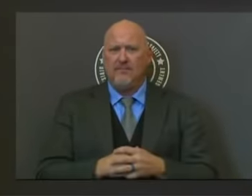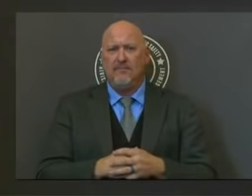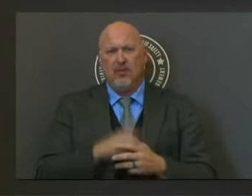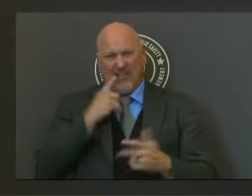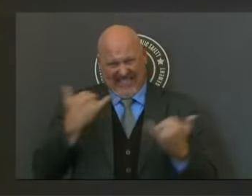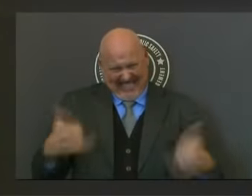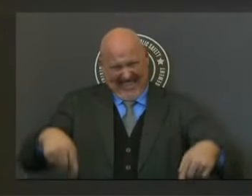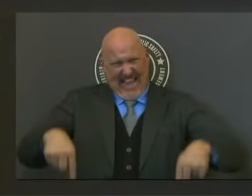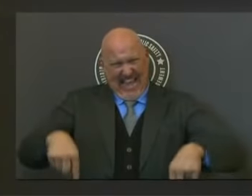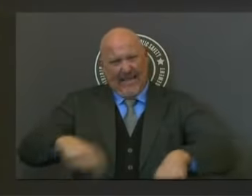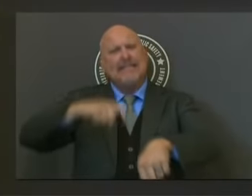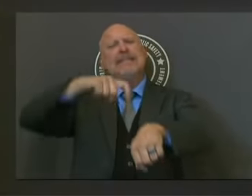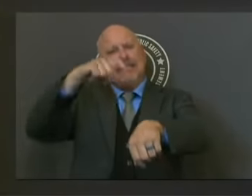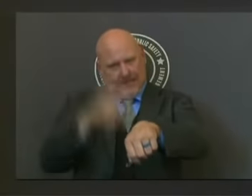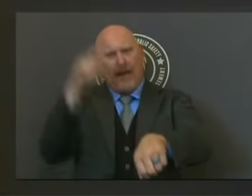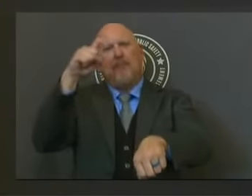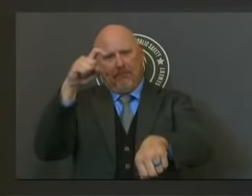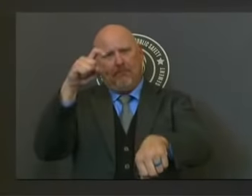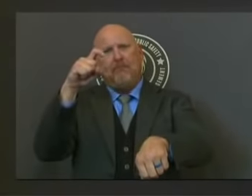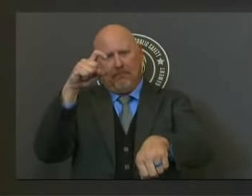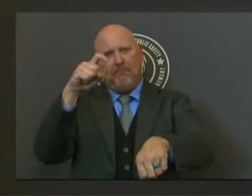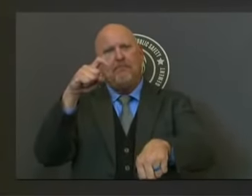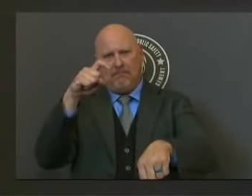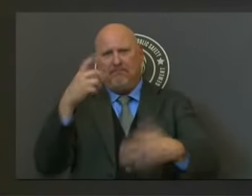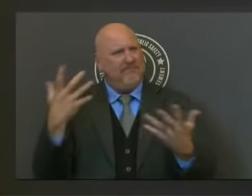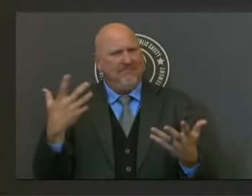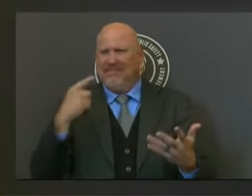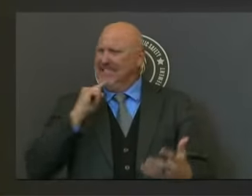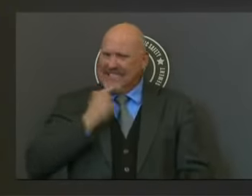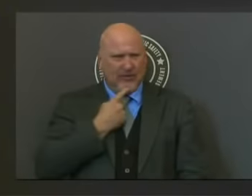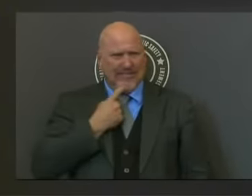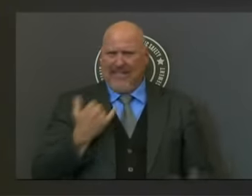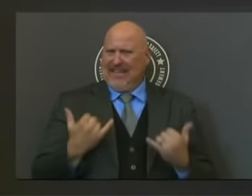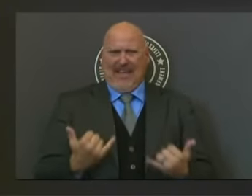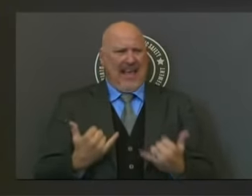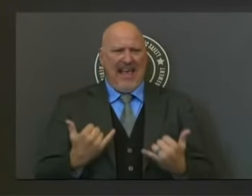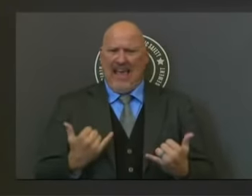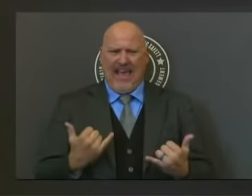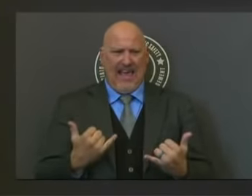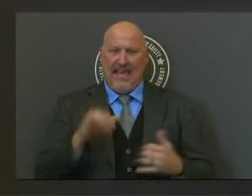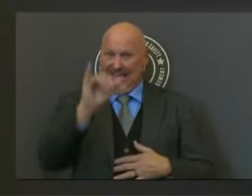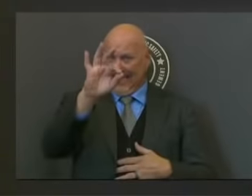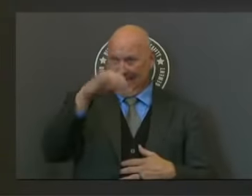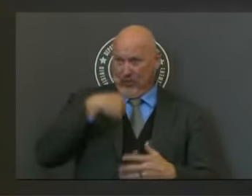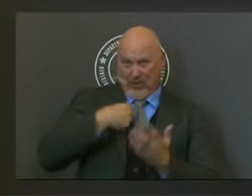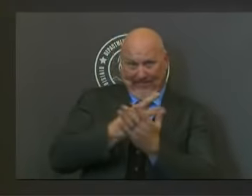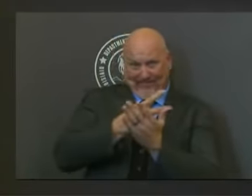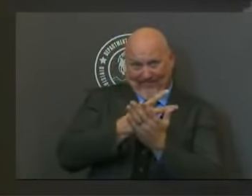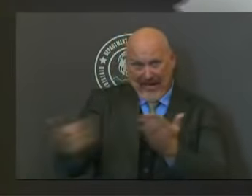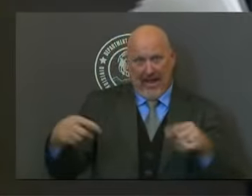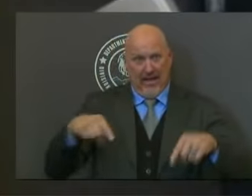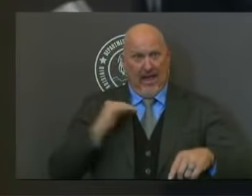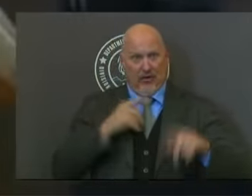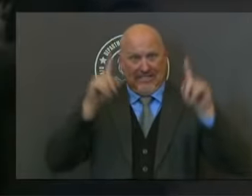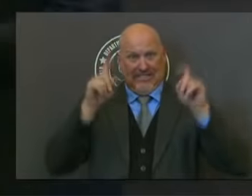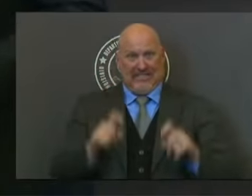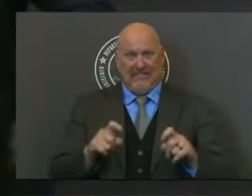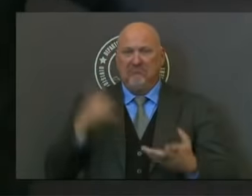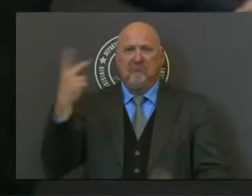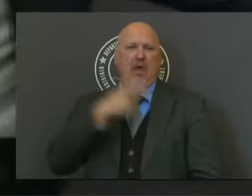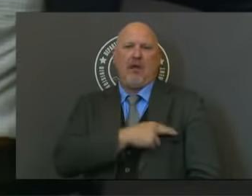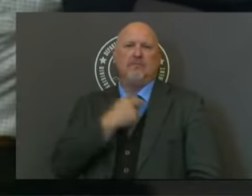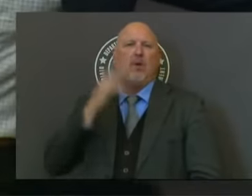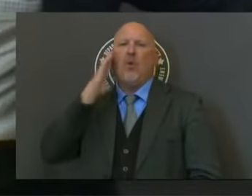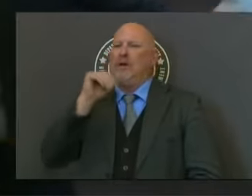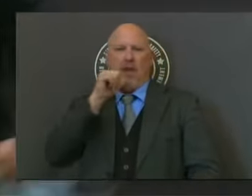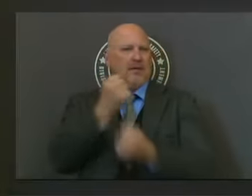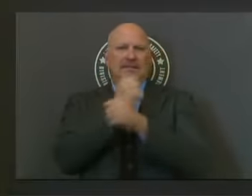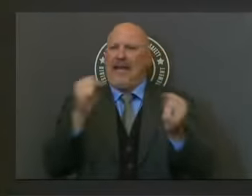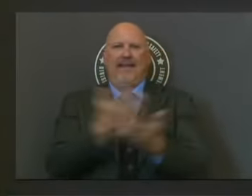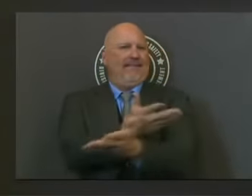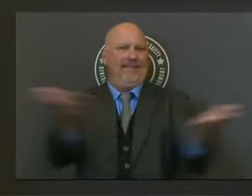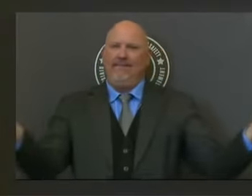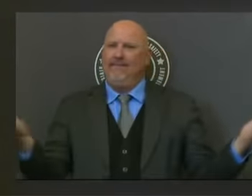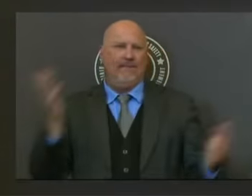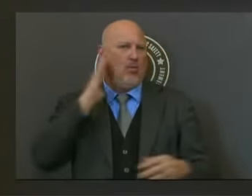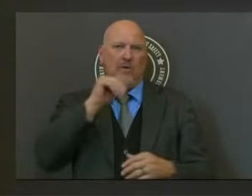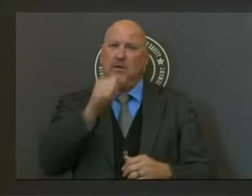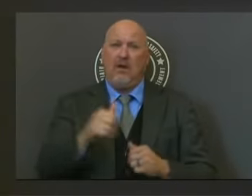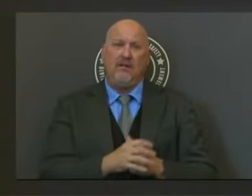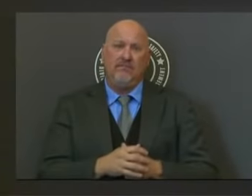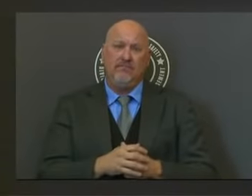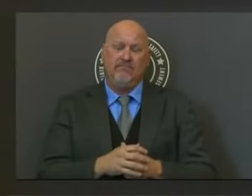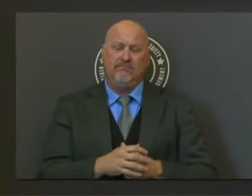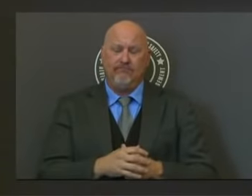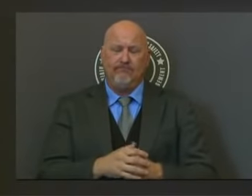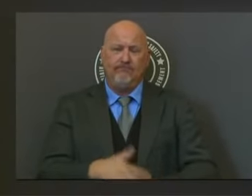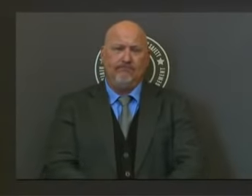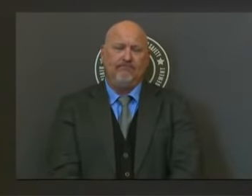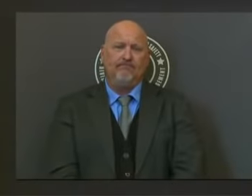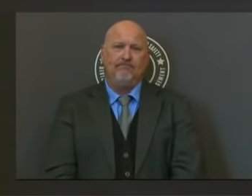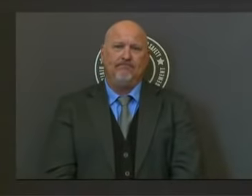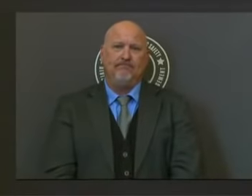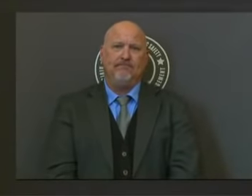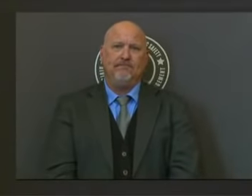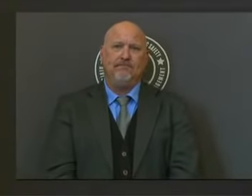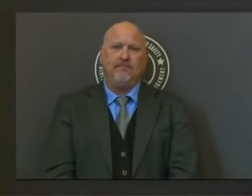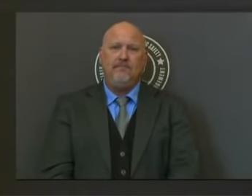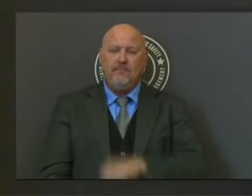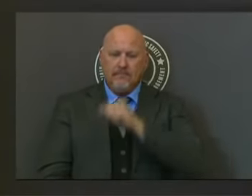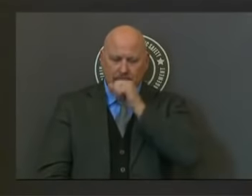if we fail this test our health